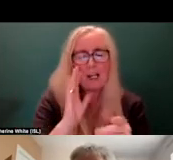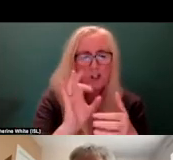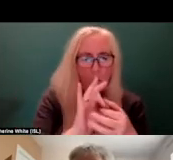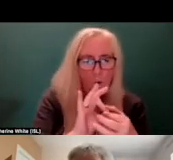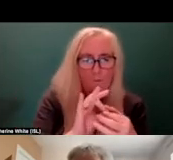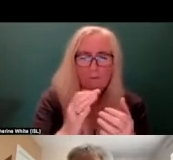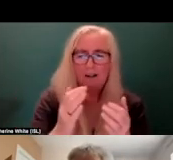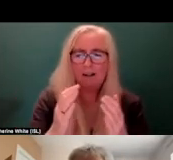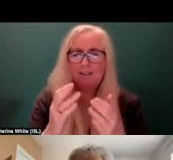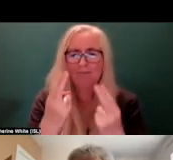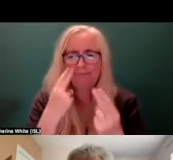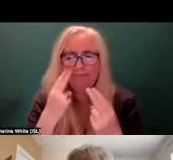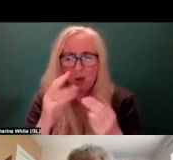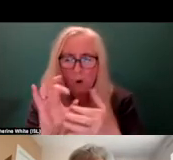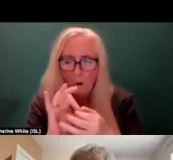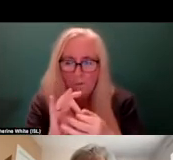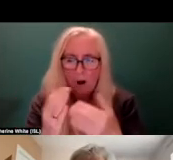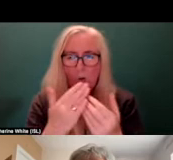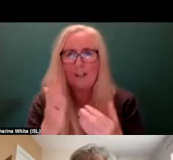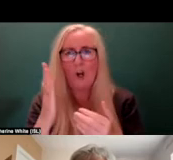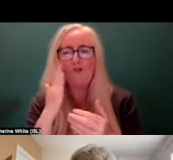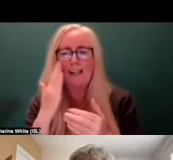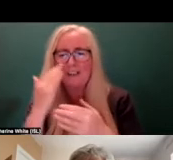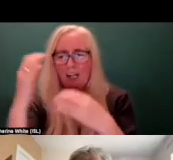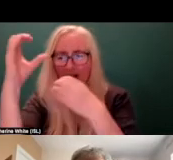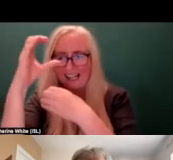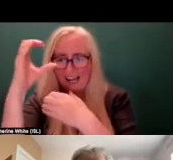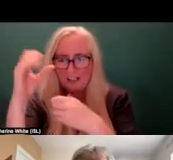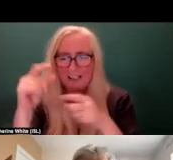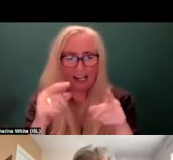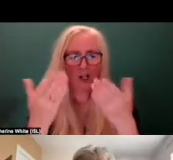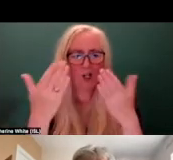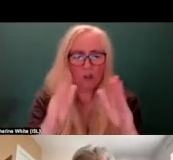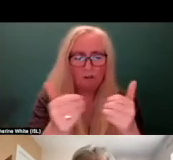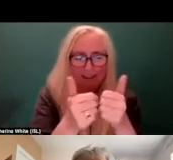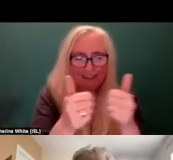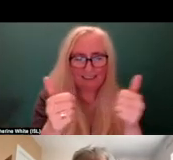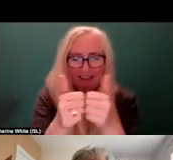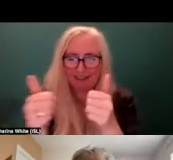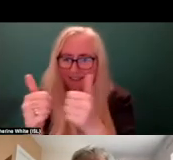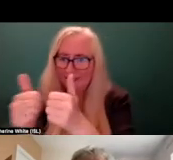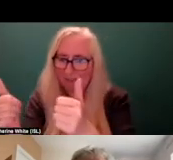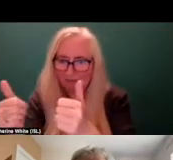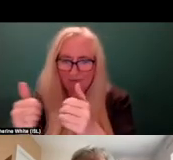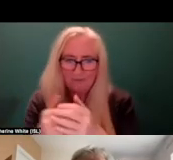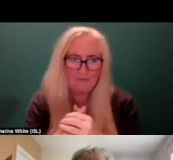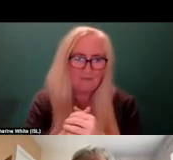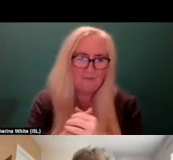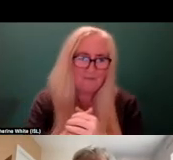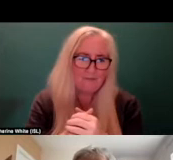residential homes or dwelling homes and what would be residential care setting, so that differentiation is alive there.